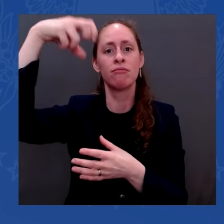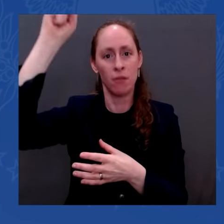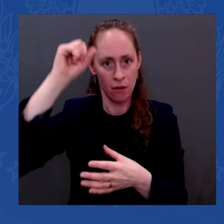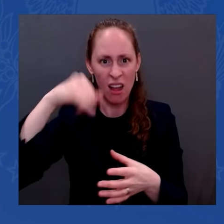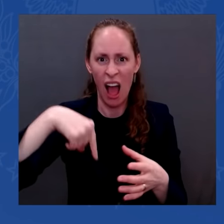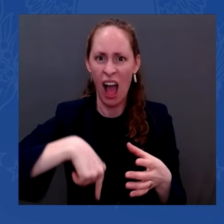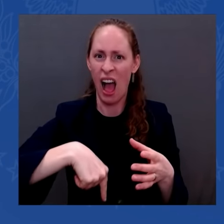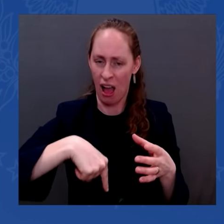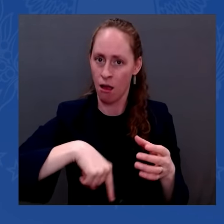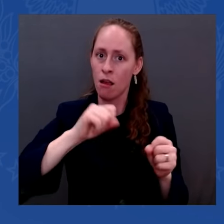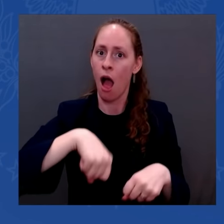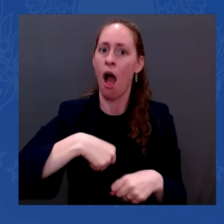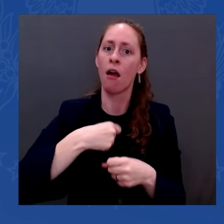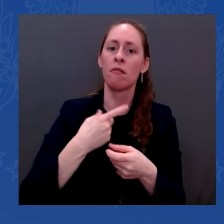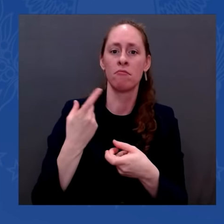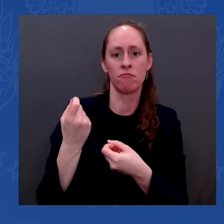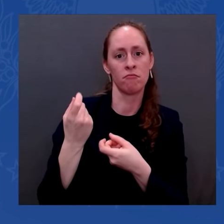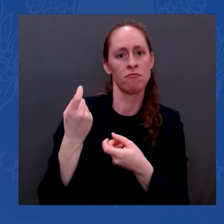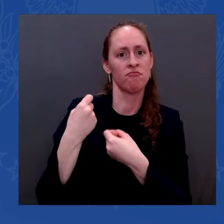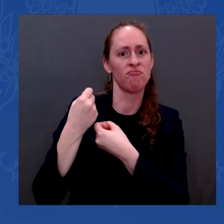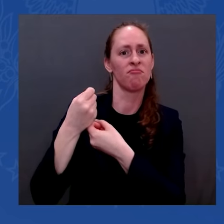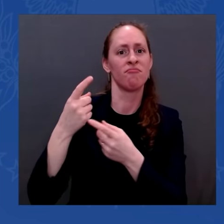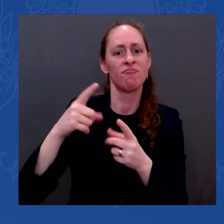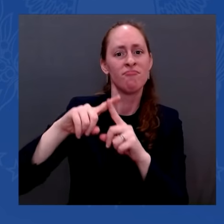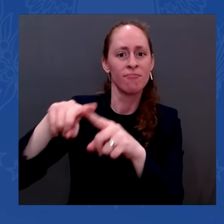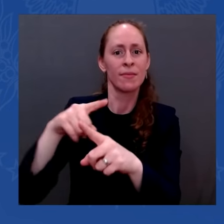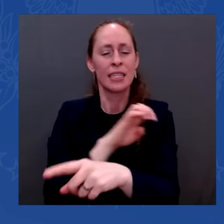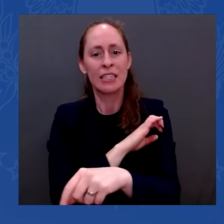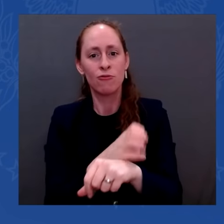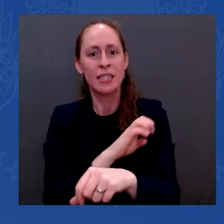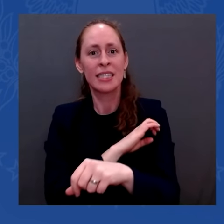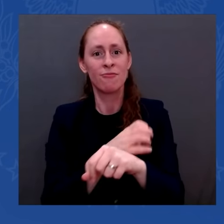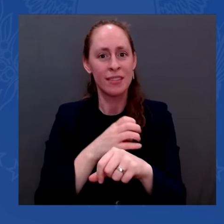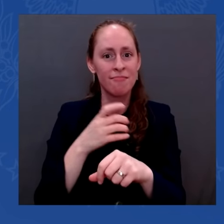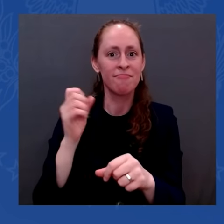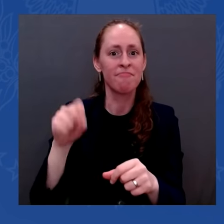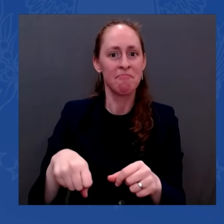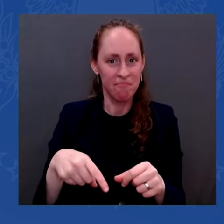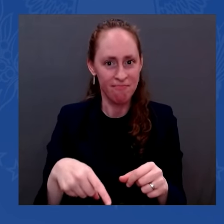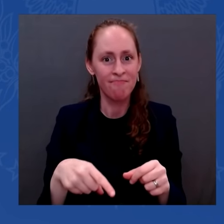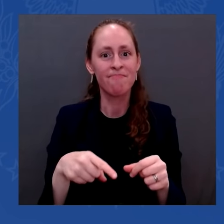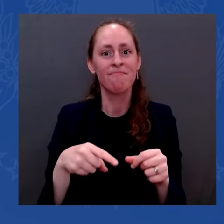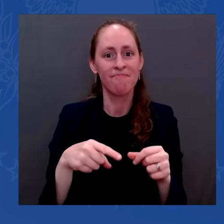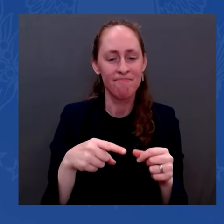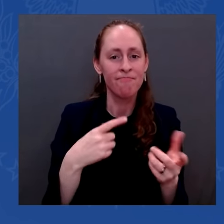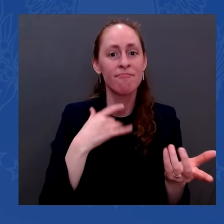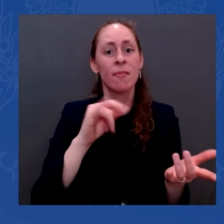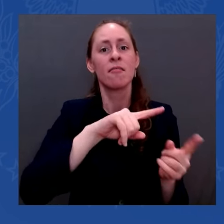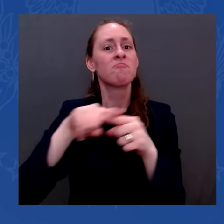So, what that means is that, right now, we are pumping 50,000 gallons per minute